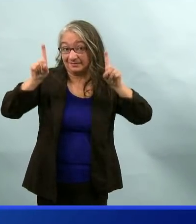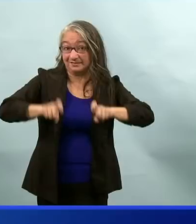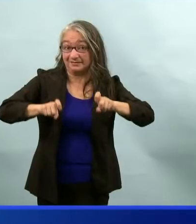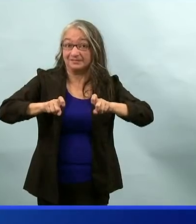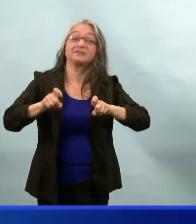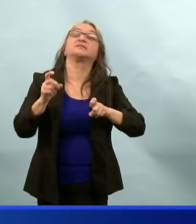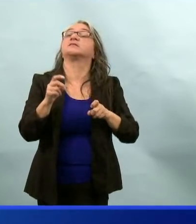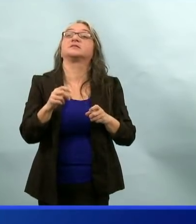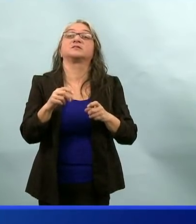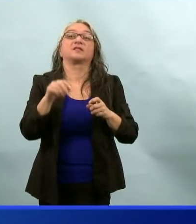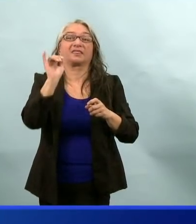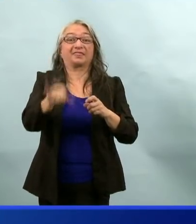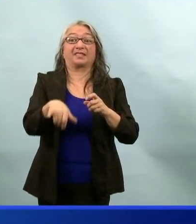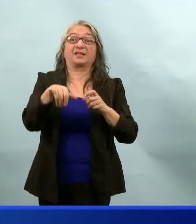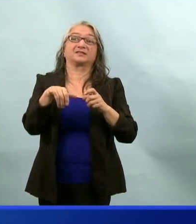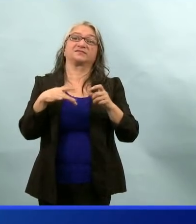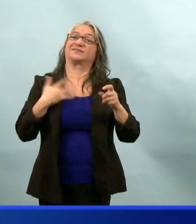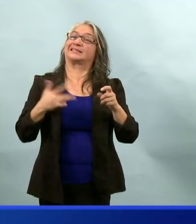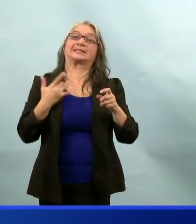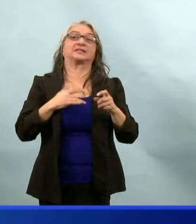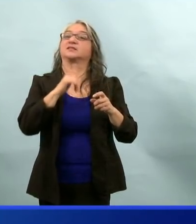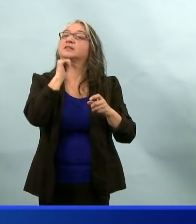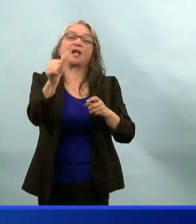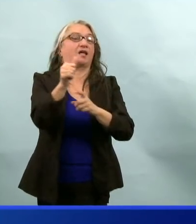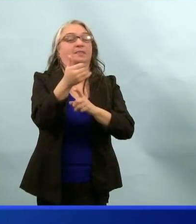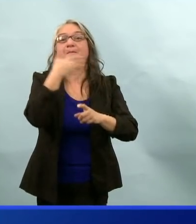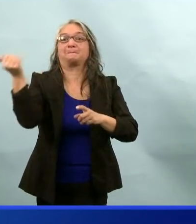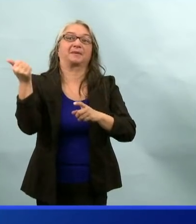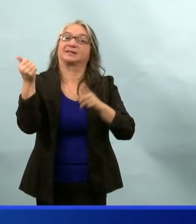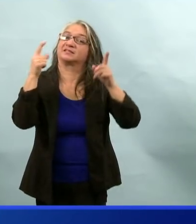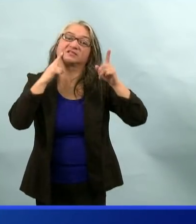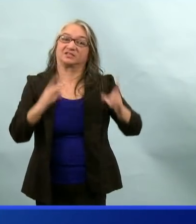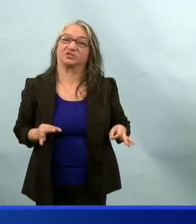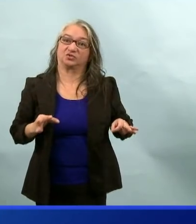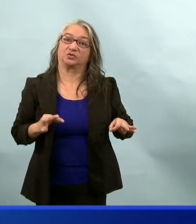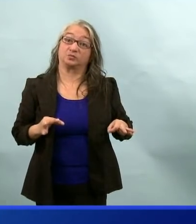testing as well so again we're reviewing uh resources that we have and the best use of